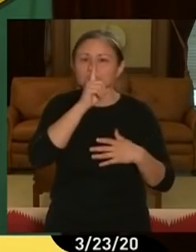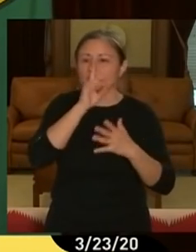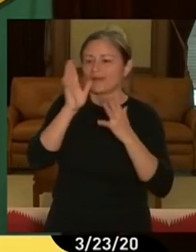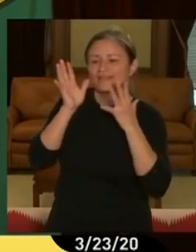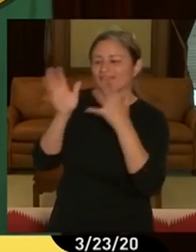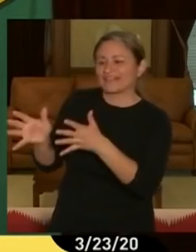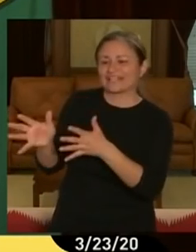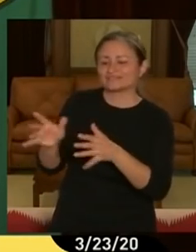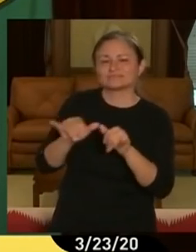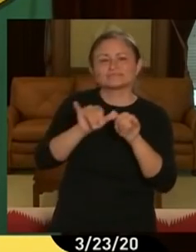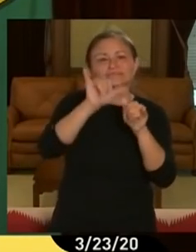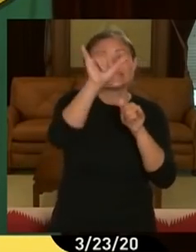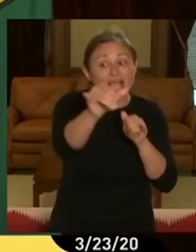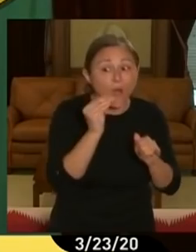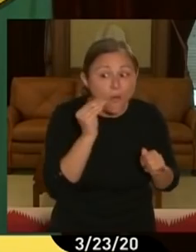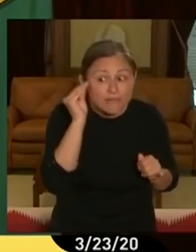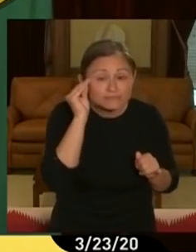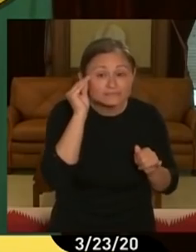FROM THE SAME GREAT POET.